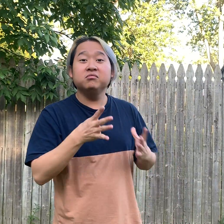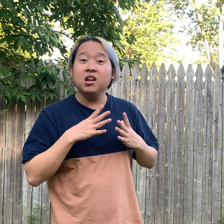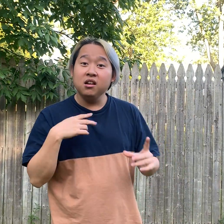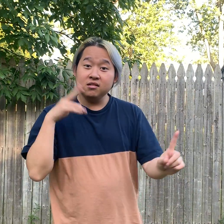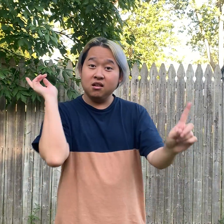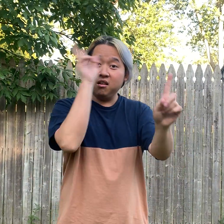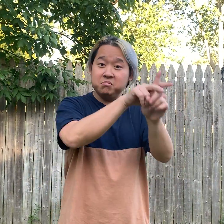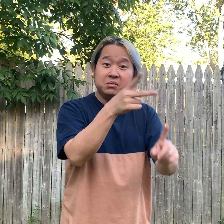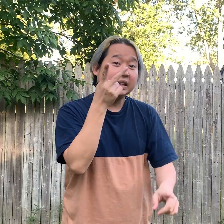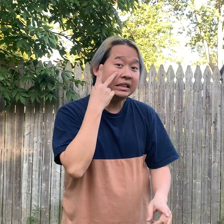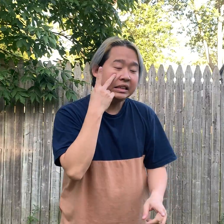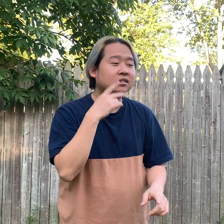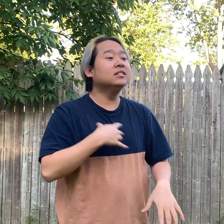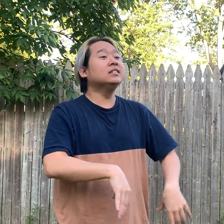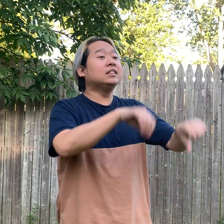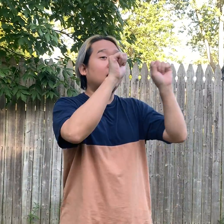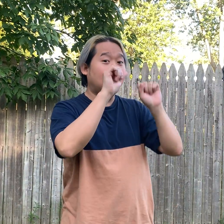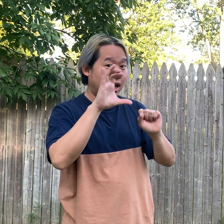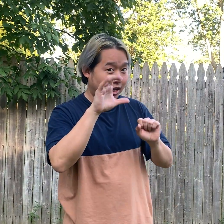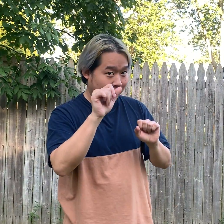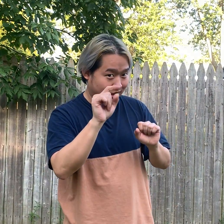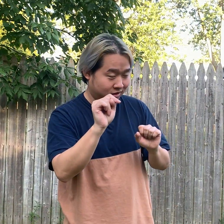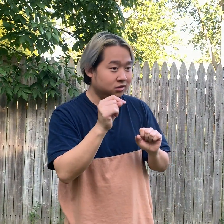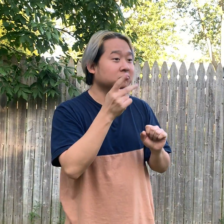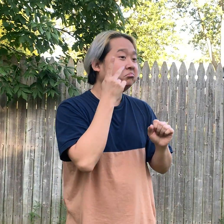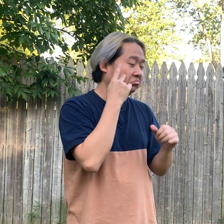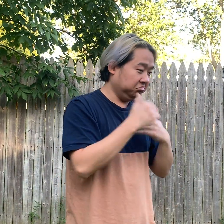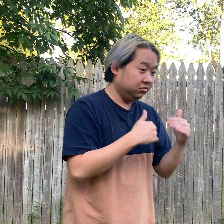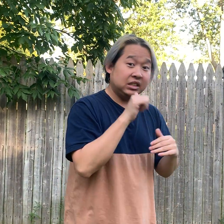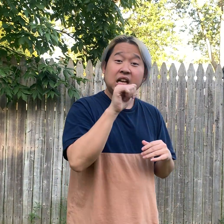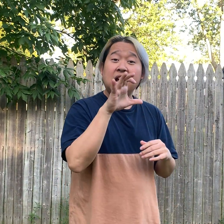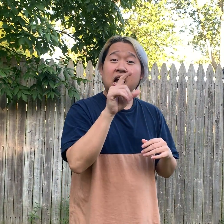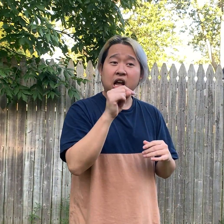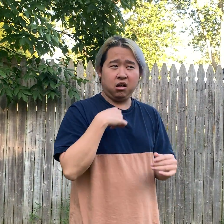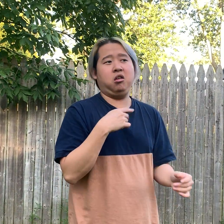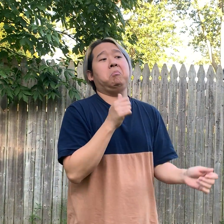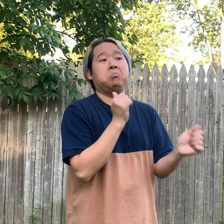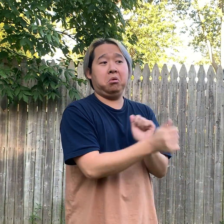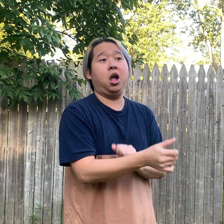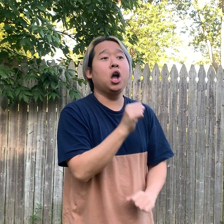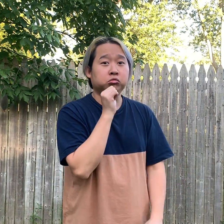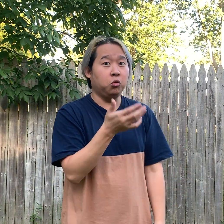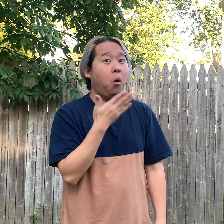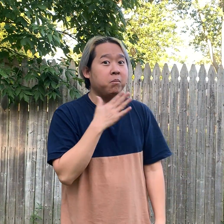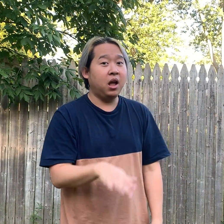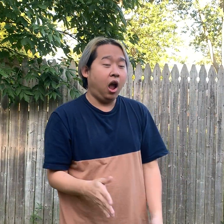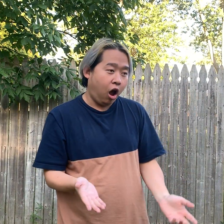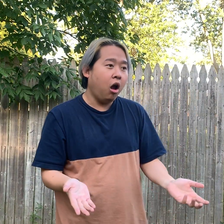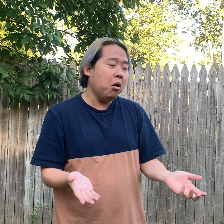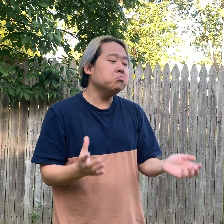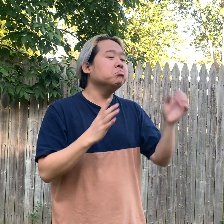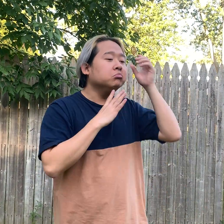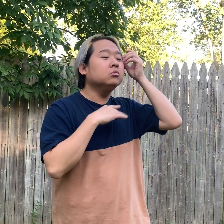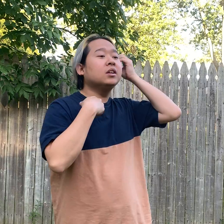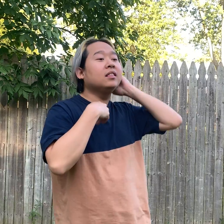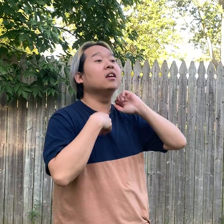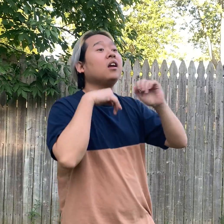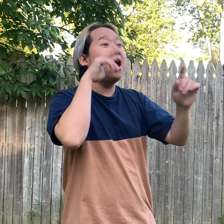and part of that process was to take the ACT exam. I took the exam and passed it. Then I waited to hear if my application had been accepted.